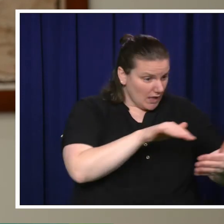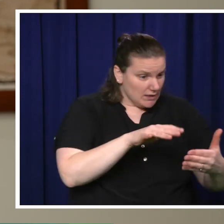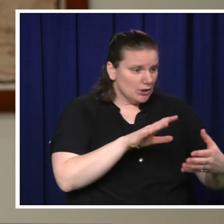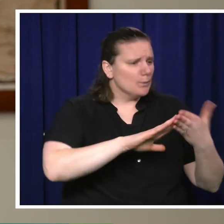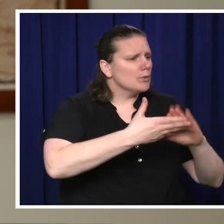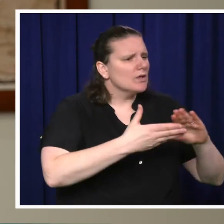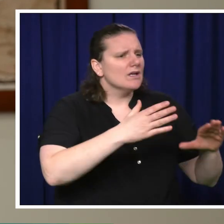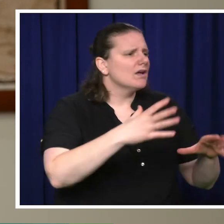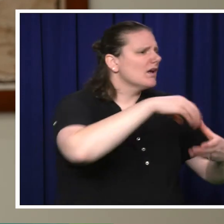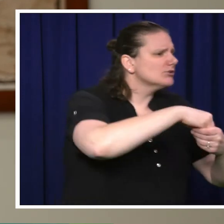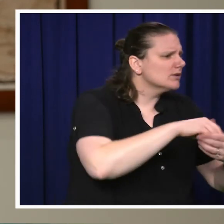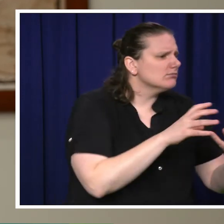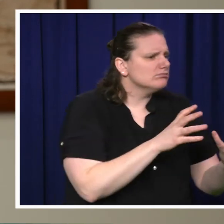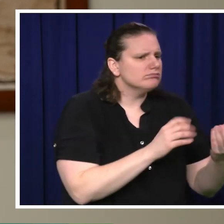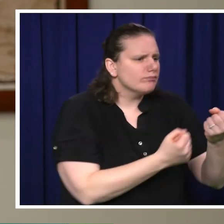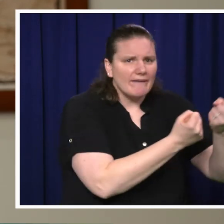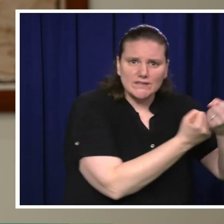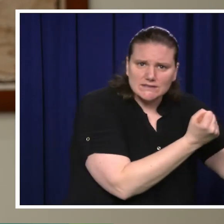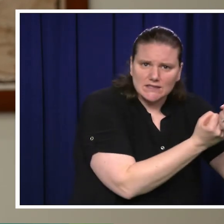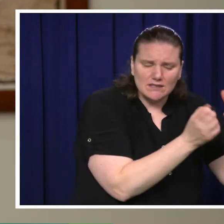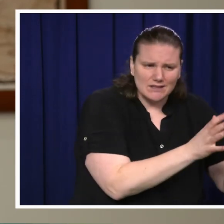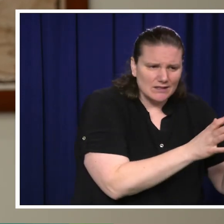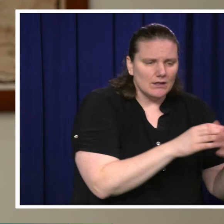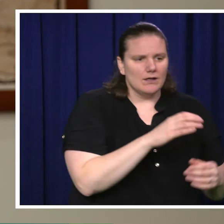The group was planning to focus on community engagement and advocacy.